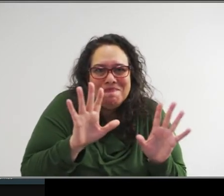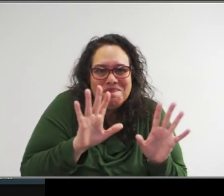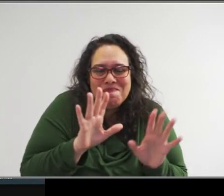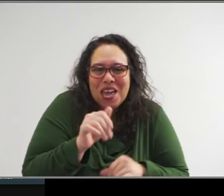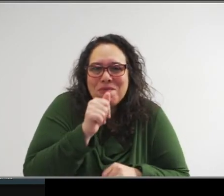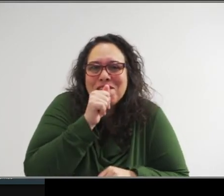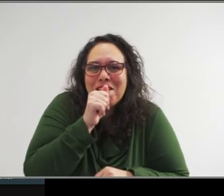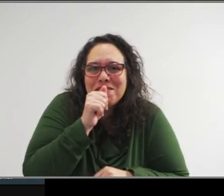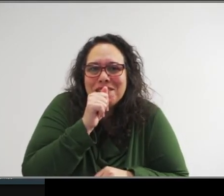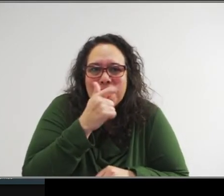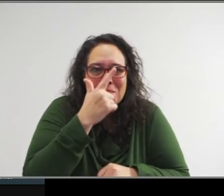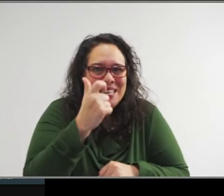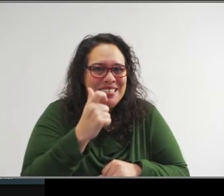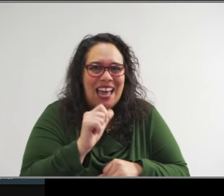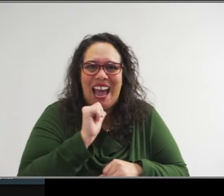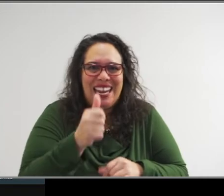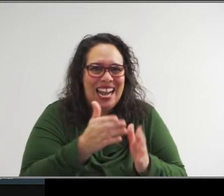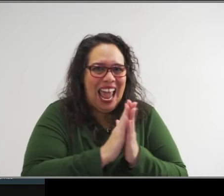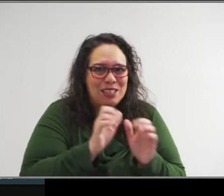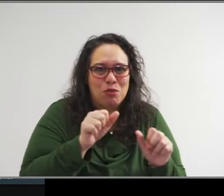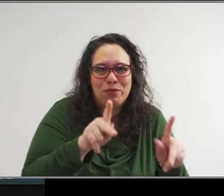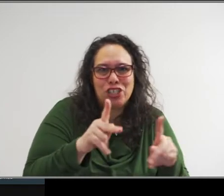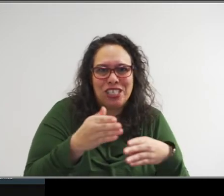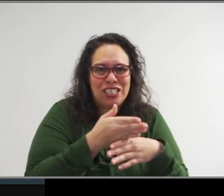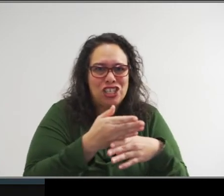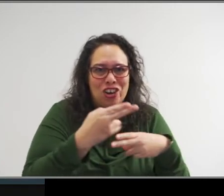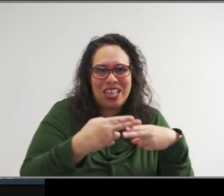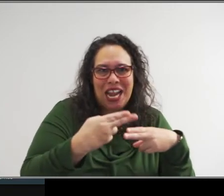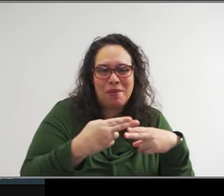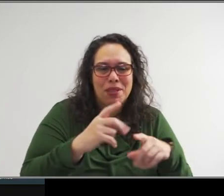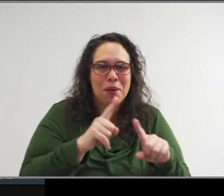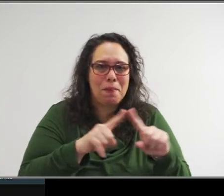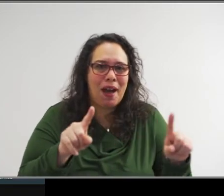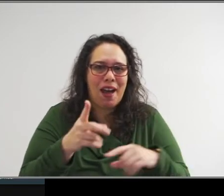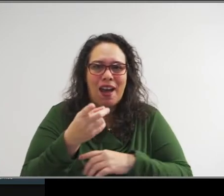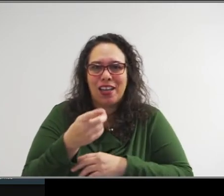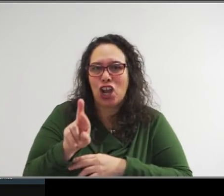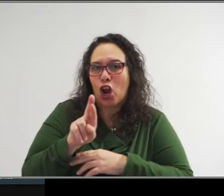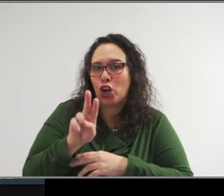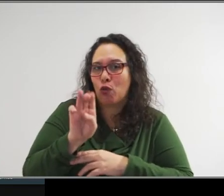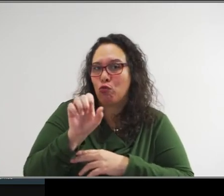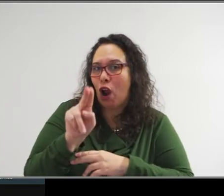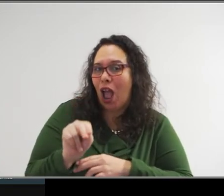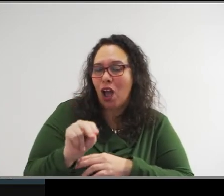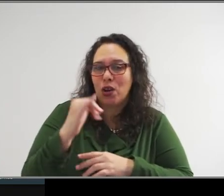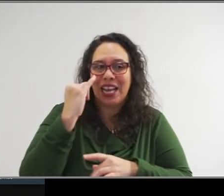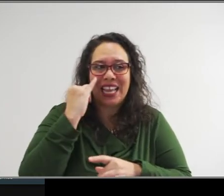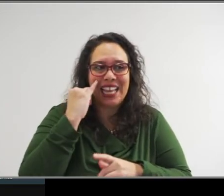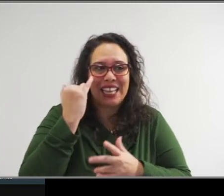'Cause I didn't ask them permission to share their names. But if Dr. Brown, if you're at liberty to share their names